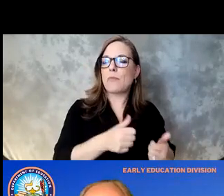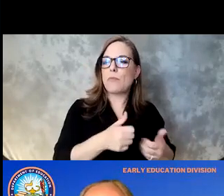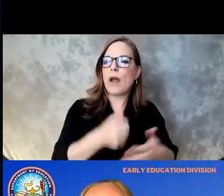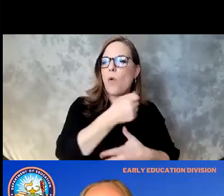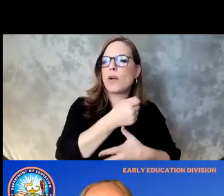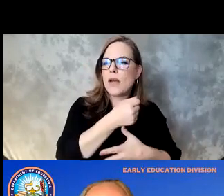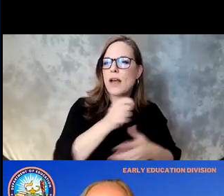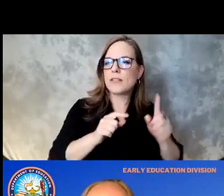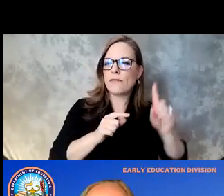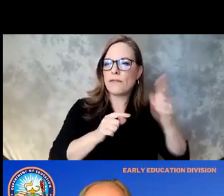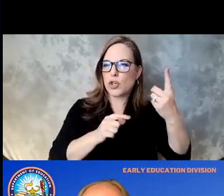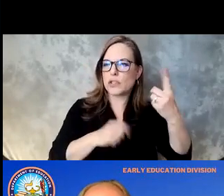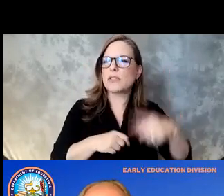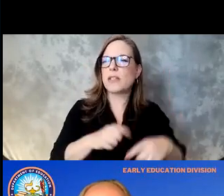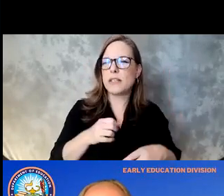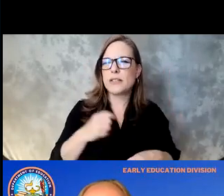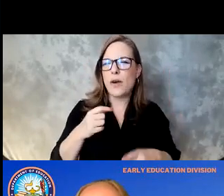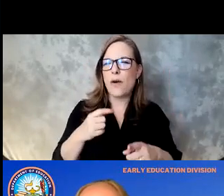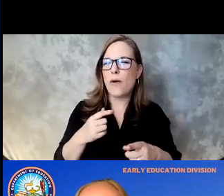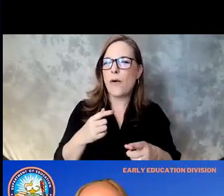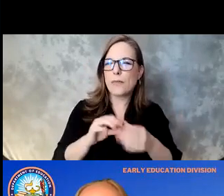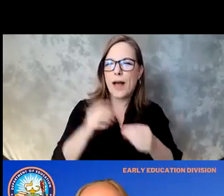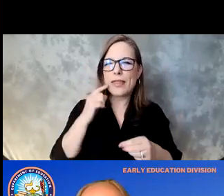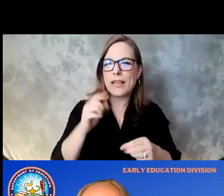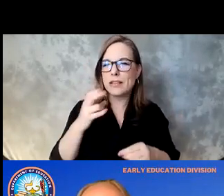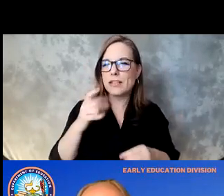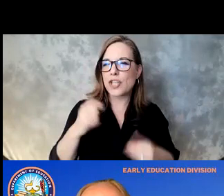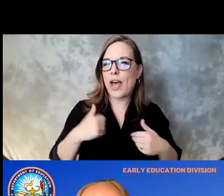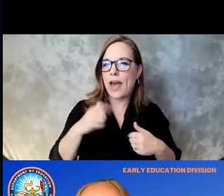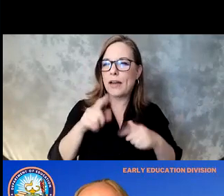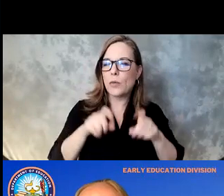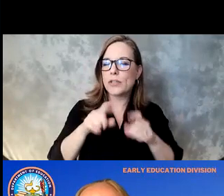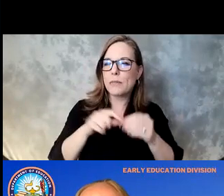I think there's some questions in the chat about that as well as how children with exceptional